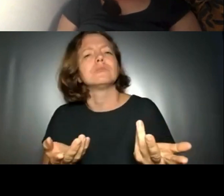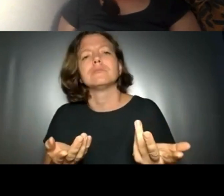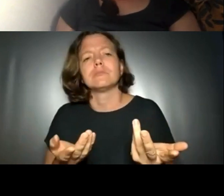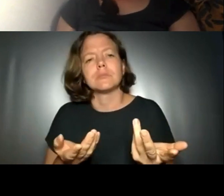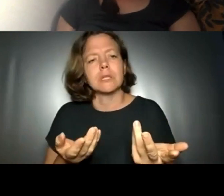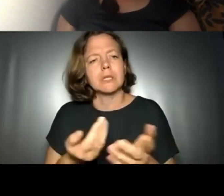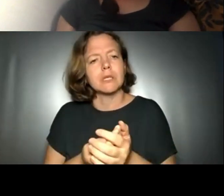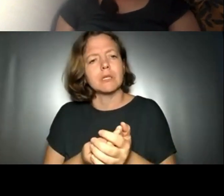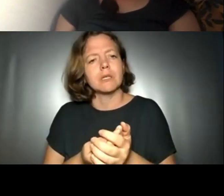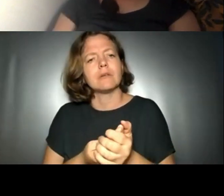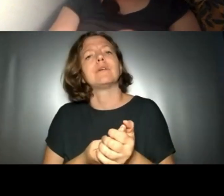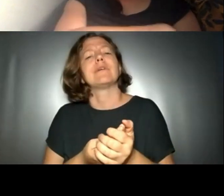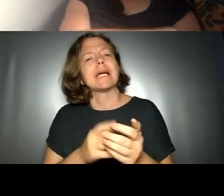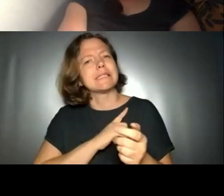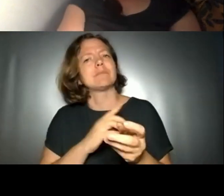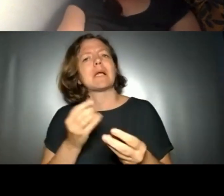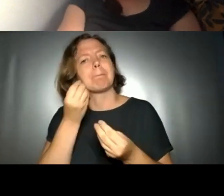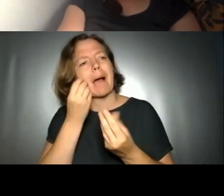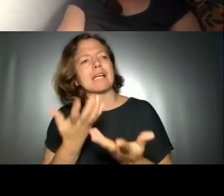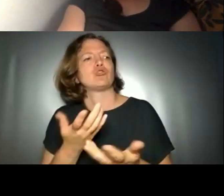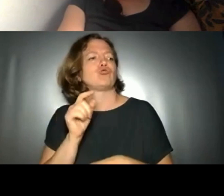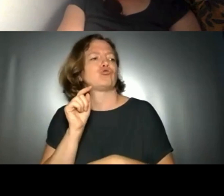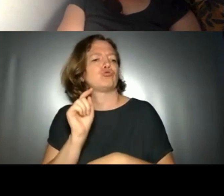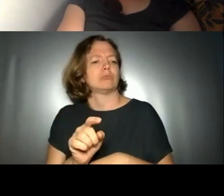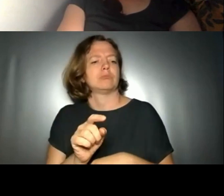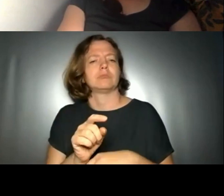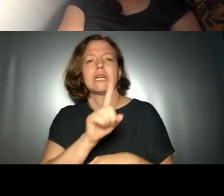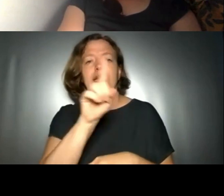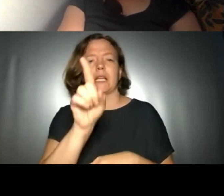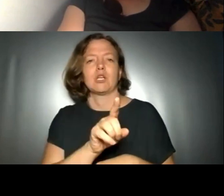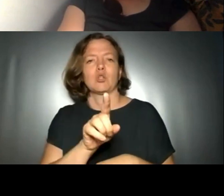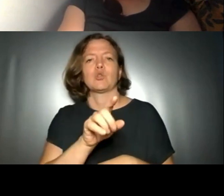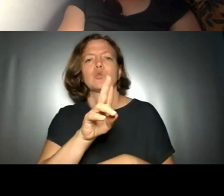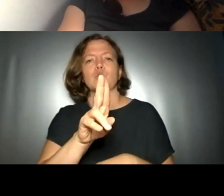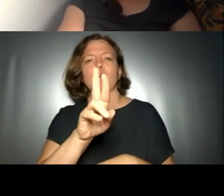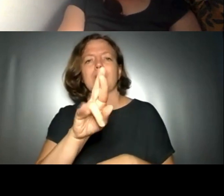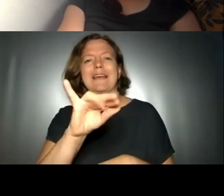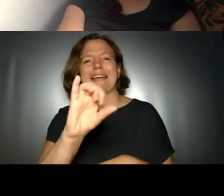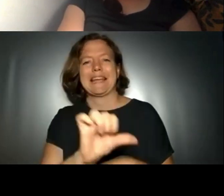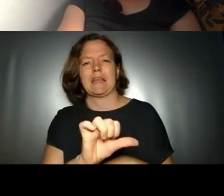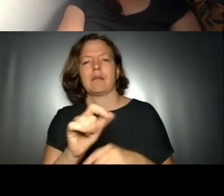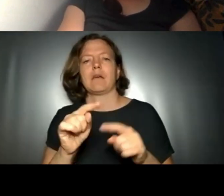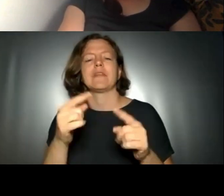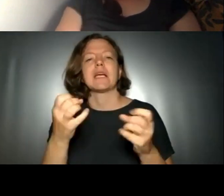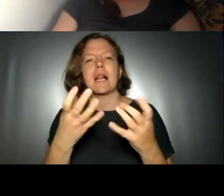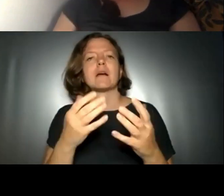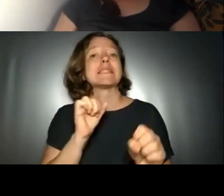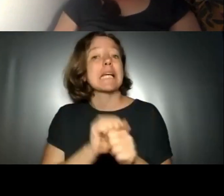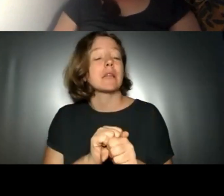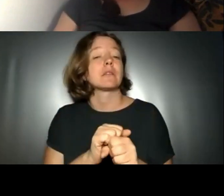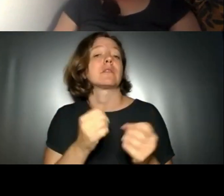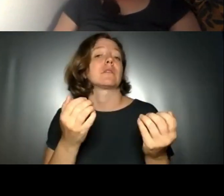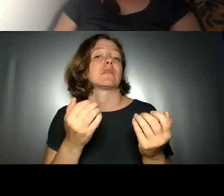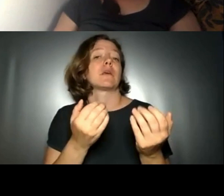So in very practical terms, in Zurich, you cannot even apply for funding if you haven't - well, for a certain amount